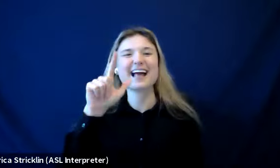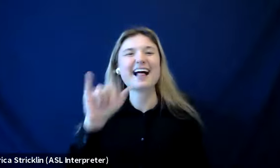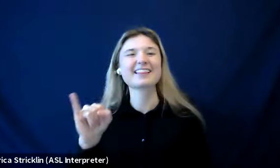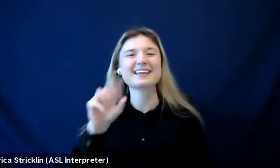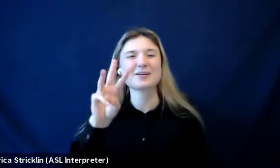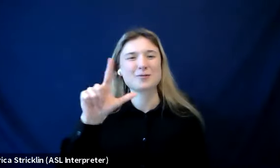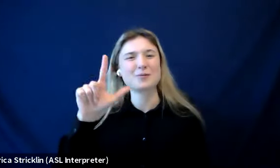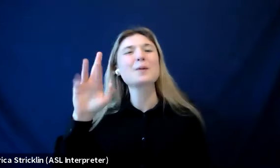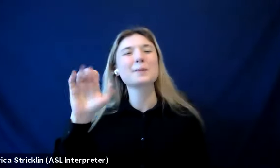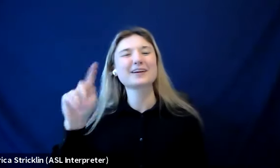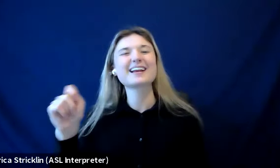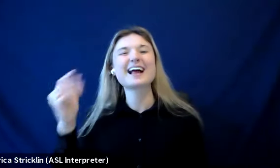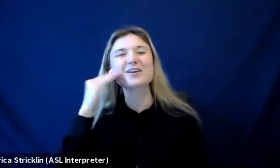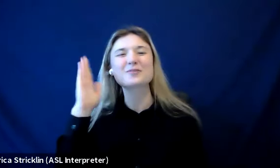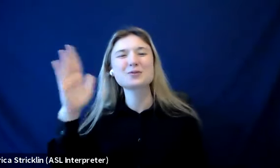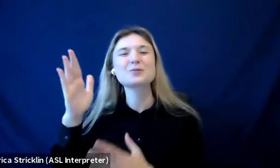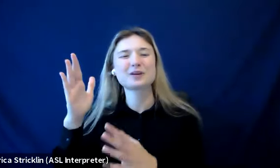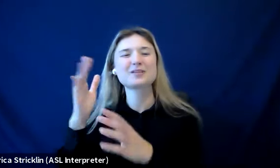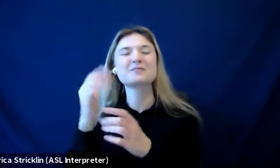they want to achieve more once I achieve you know one thing.